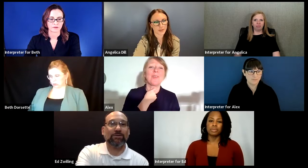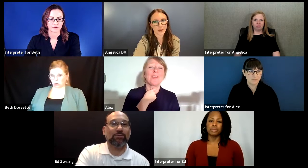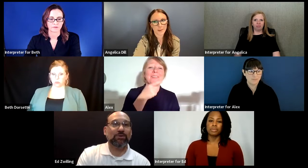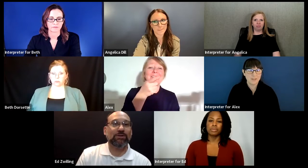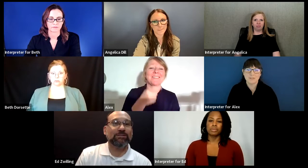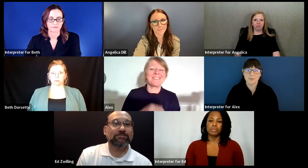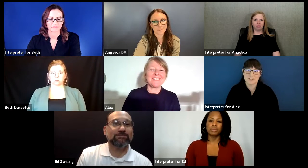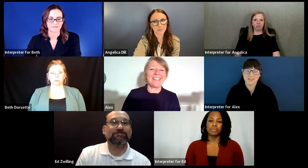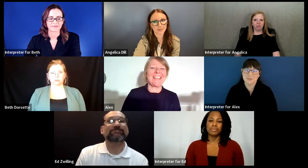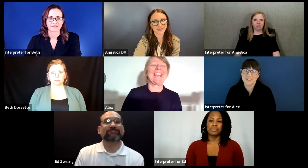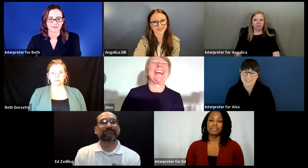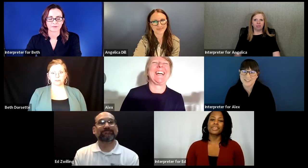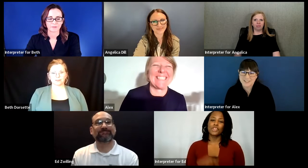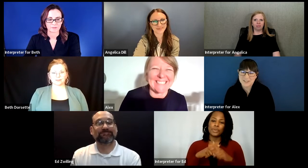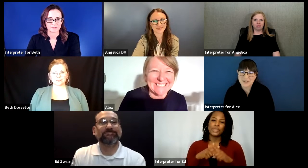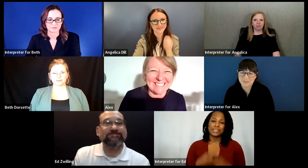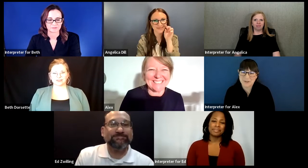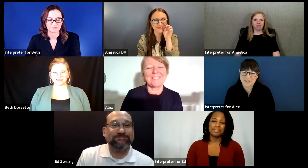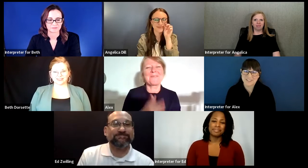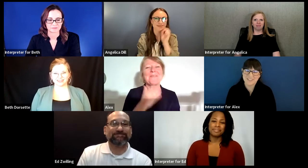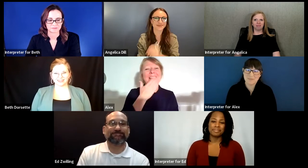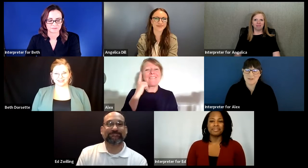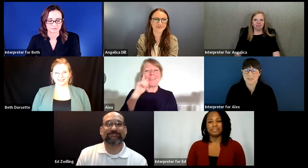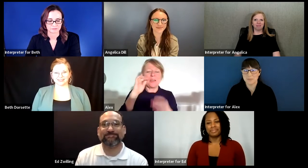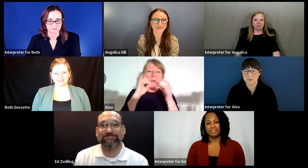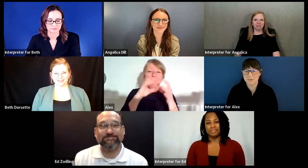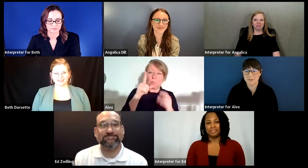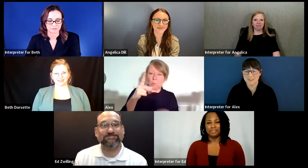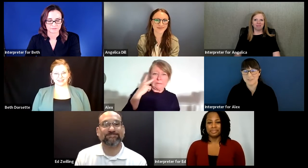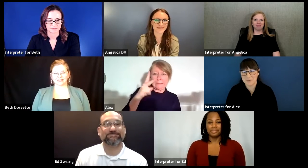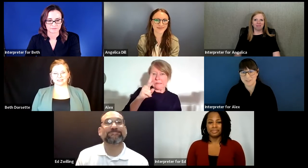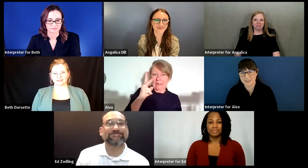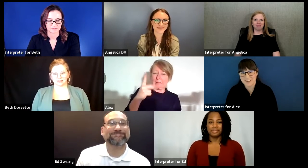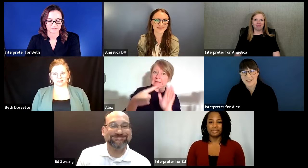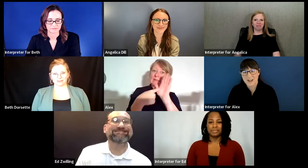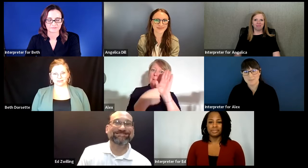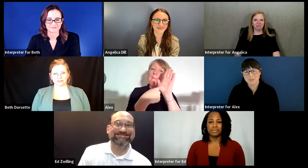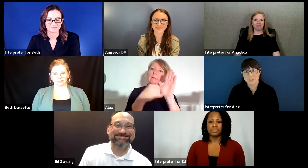That's great information to think about. The interpreter was muted for a little bit there.